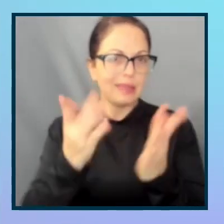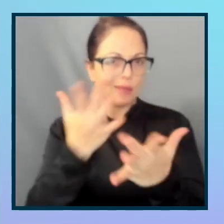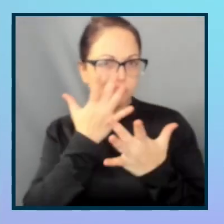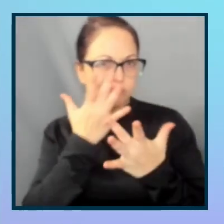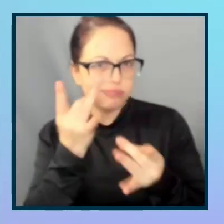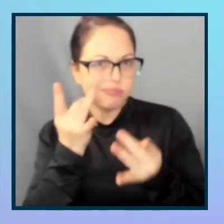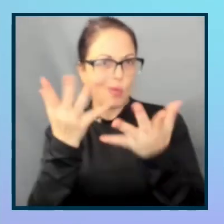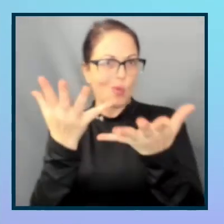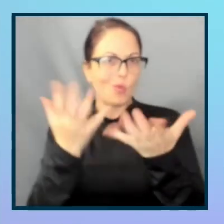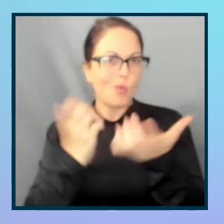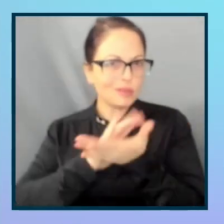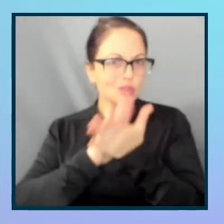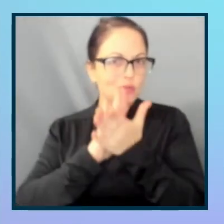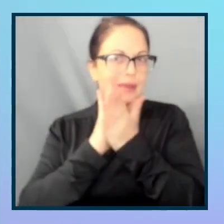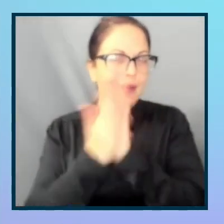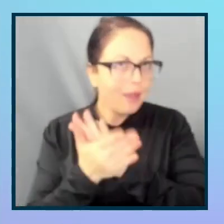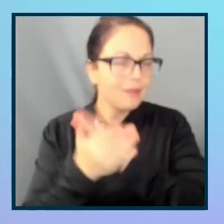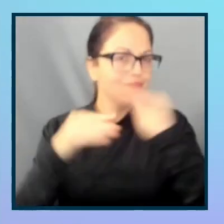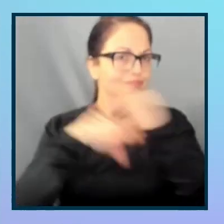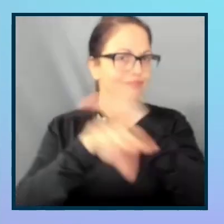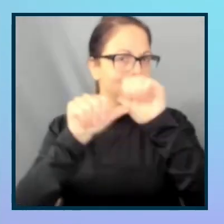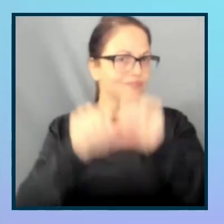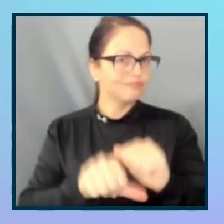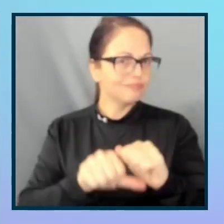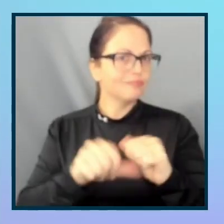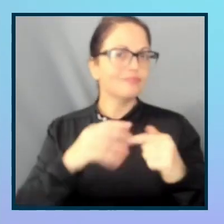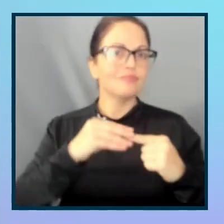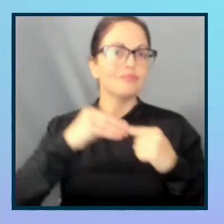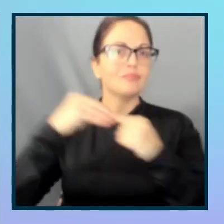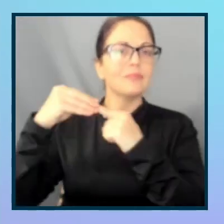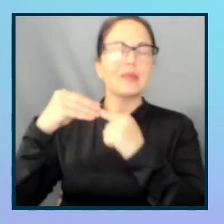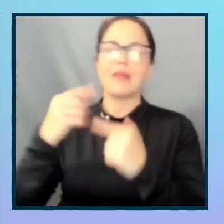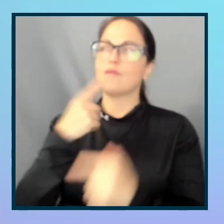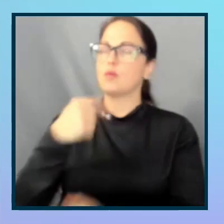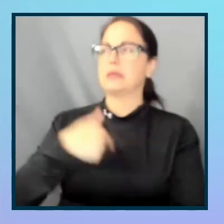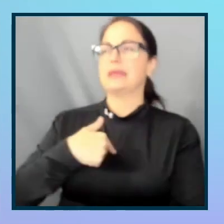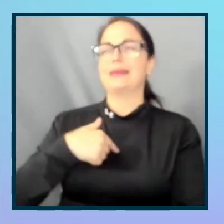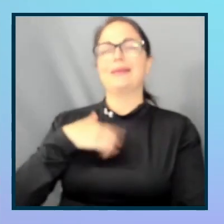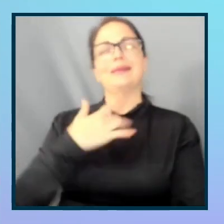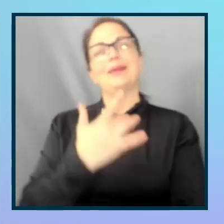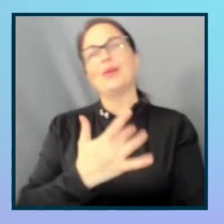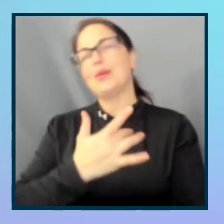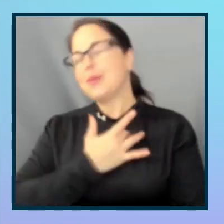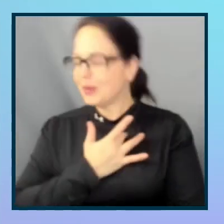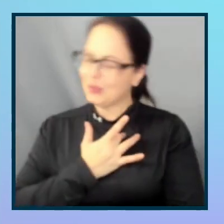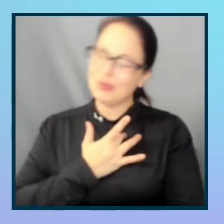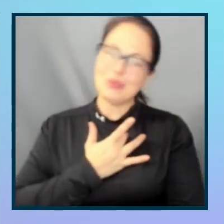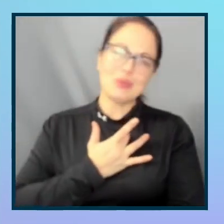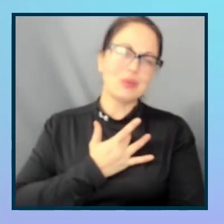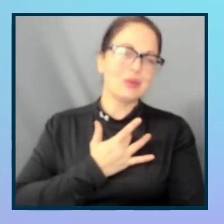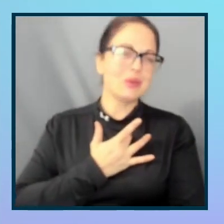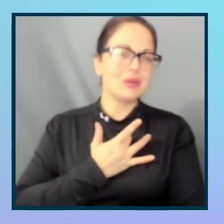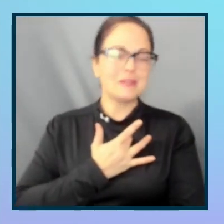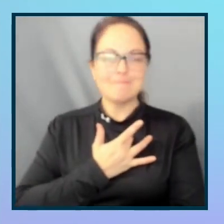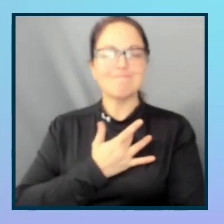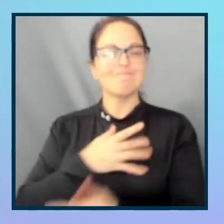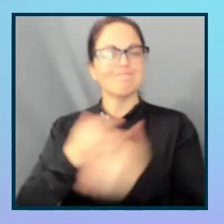And to me, that is probably the most heartwarming thing about this moment in time that we're in right now.